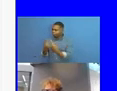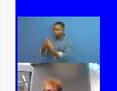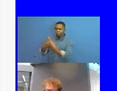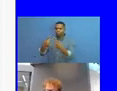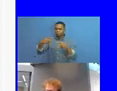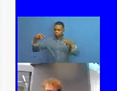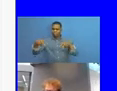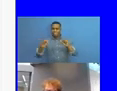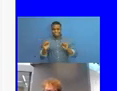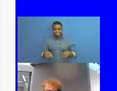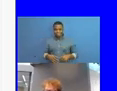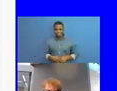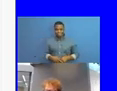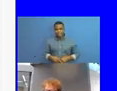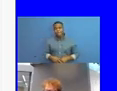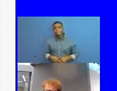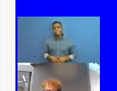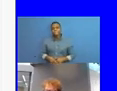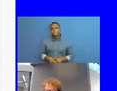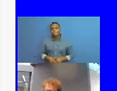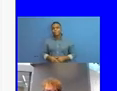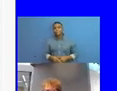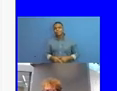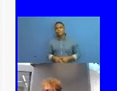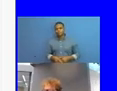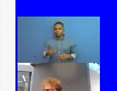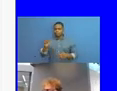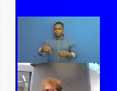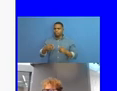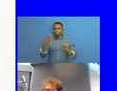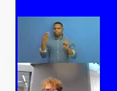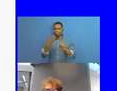and when you go through the levels, you have different topics to explore.